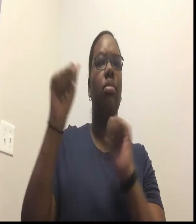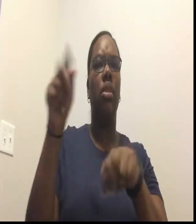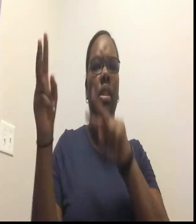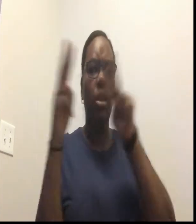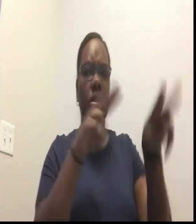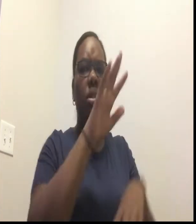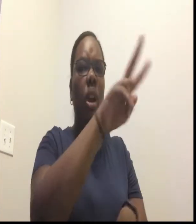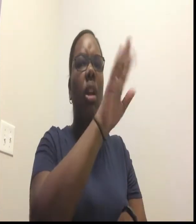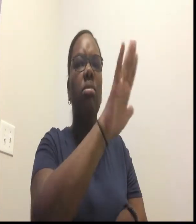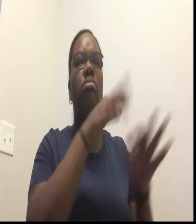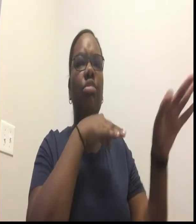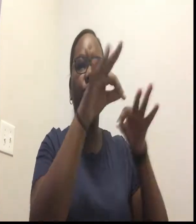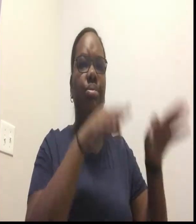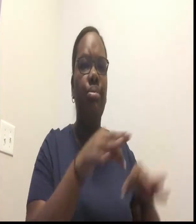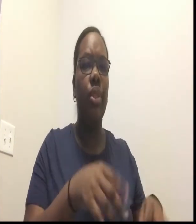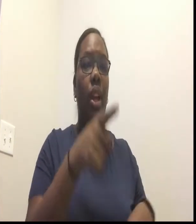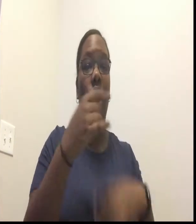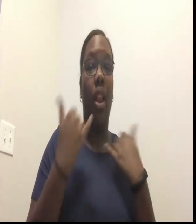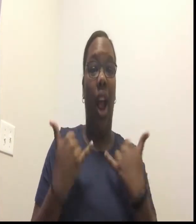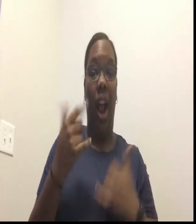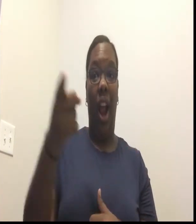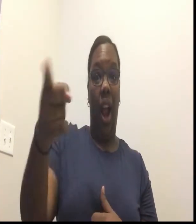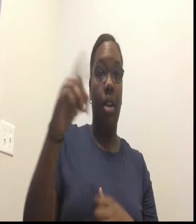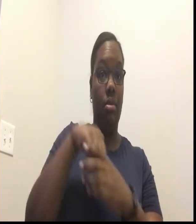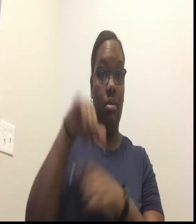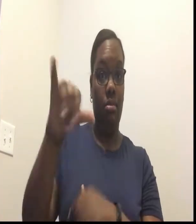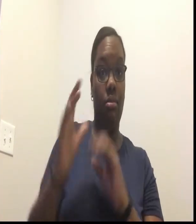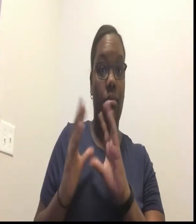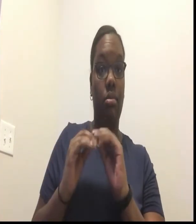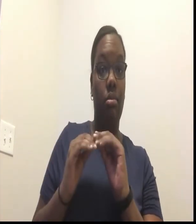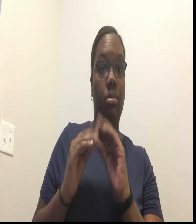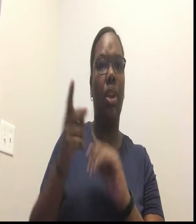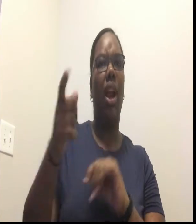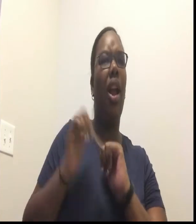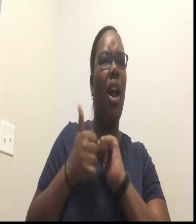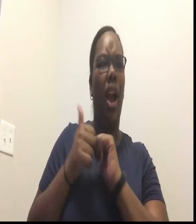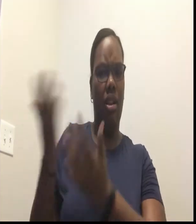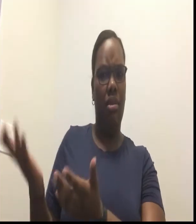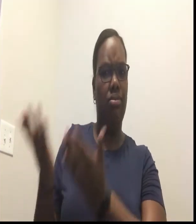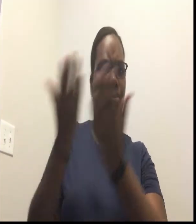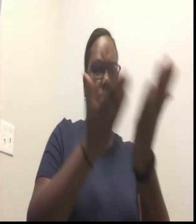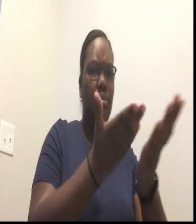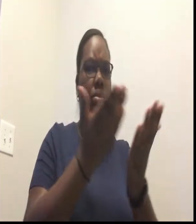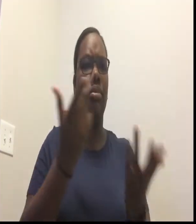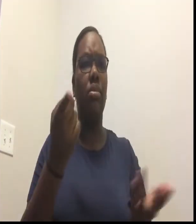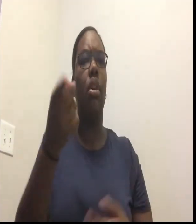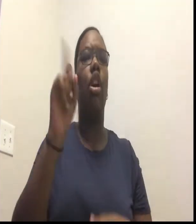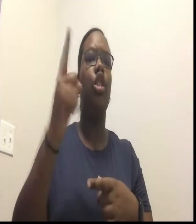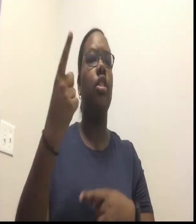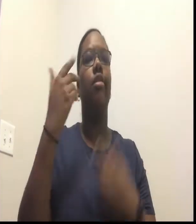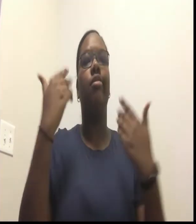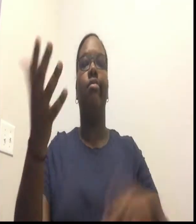you're at the meeting, how do you present your motion? You can't just talk out of